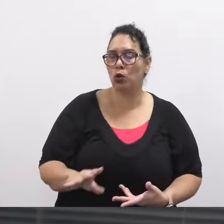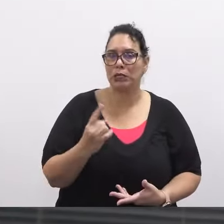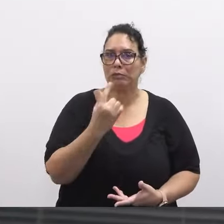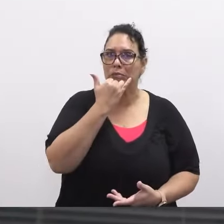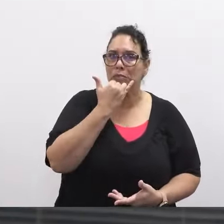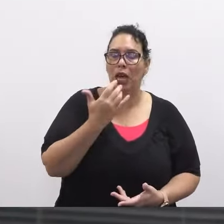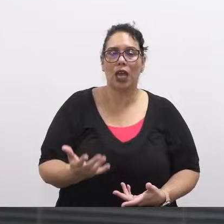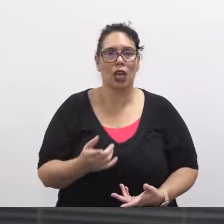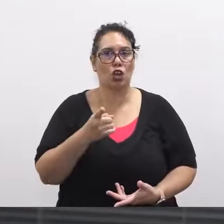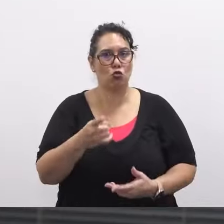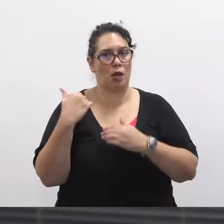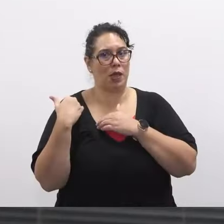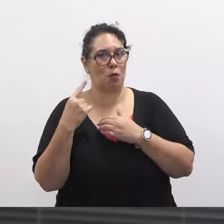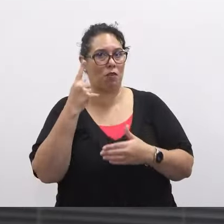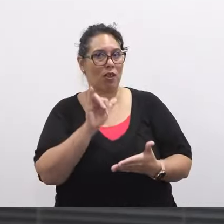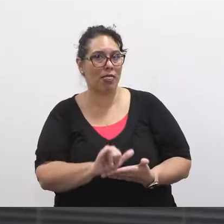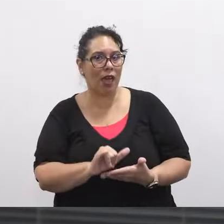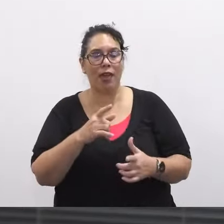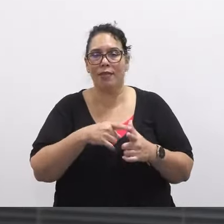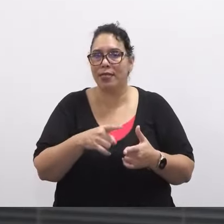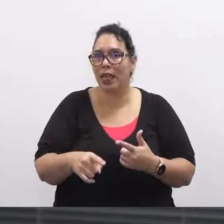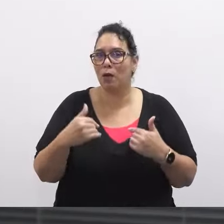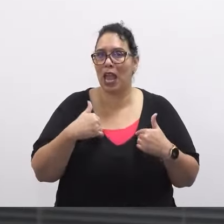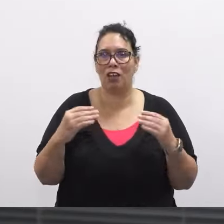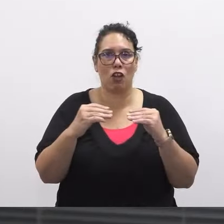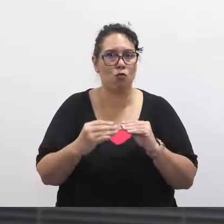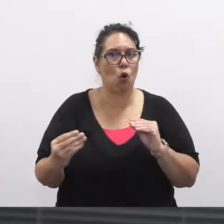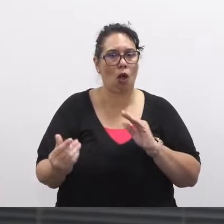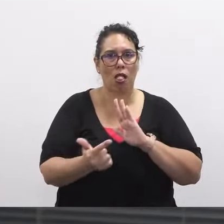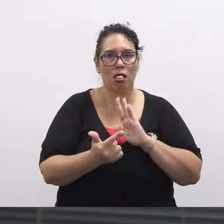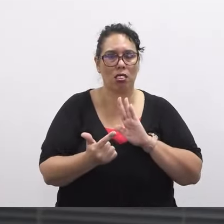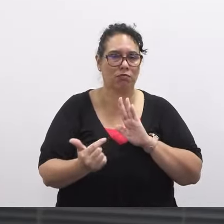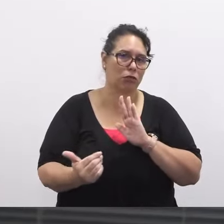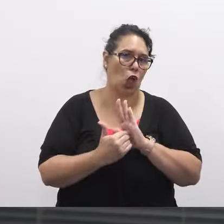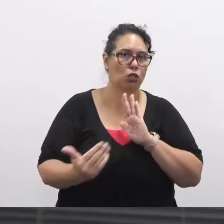you could be held liable for that. So then we've got more lawsuits because of that,